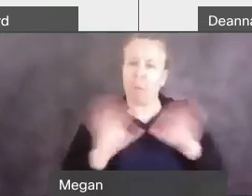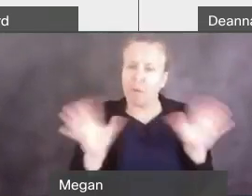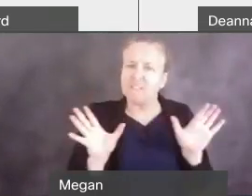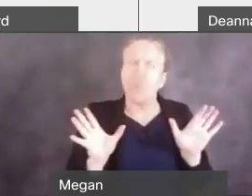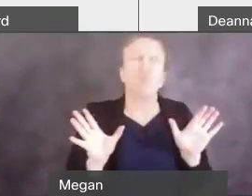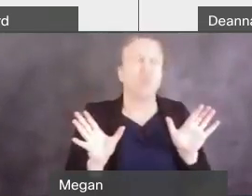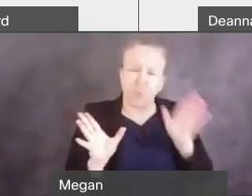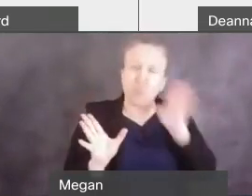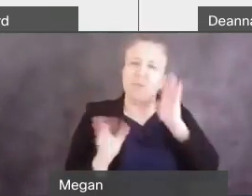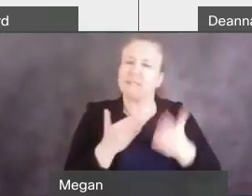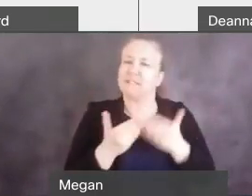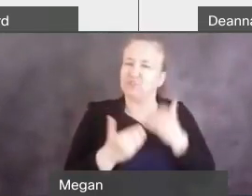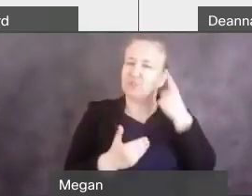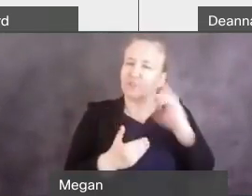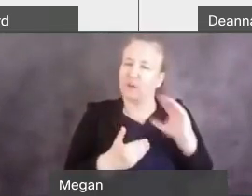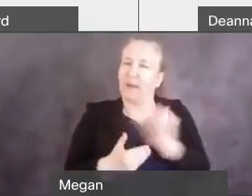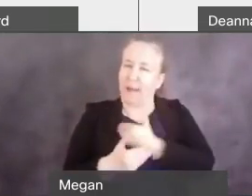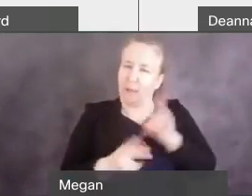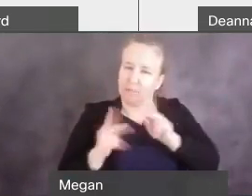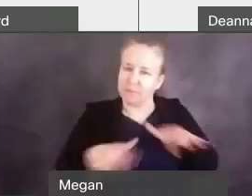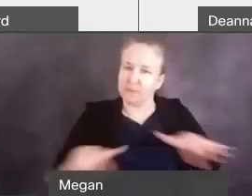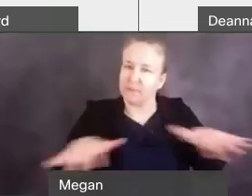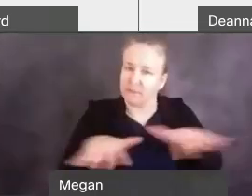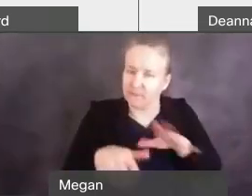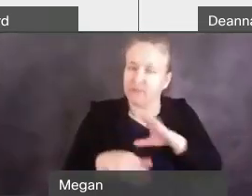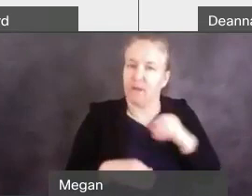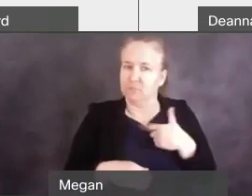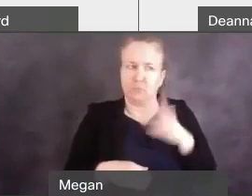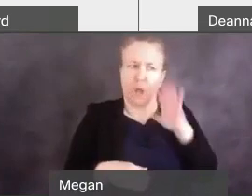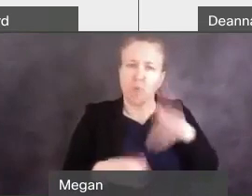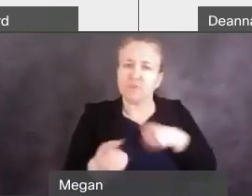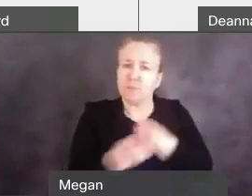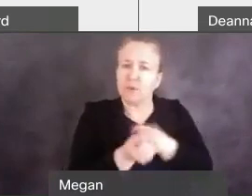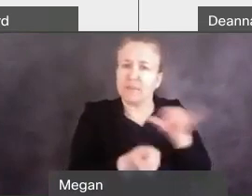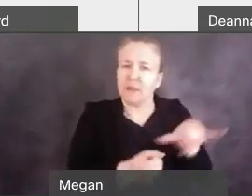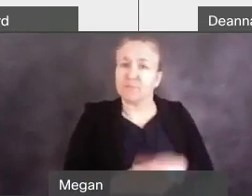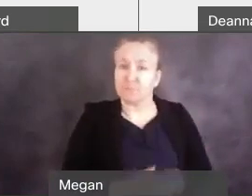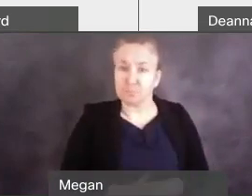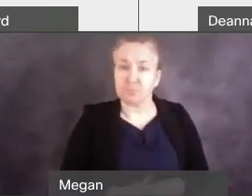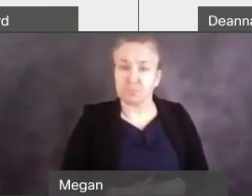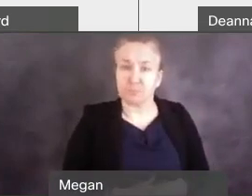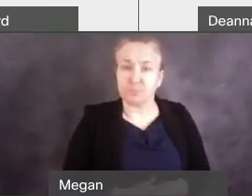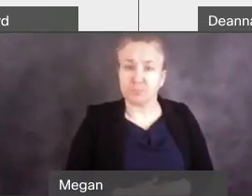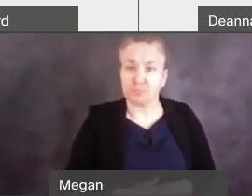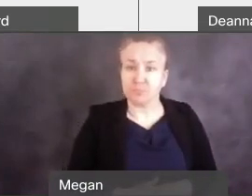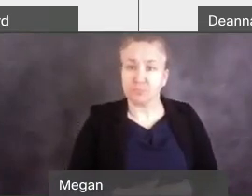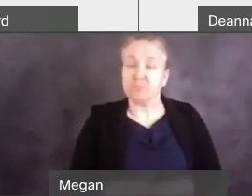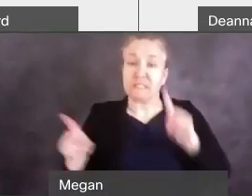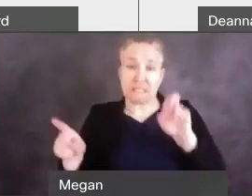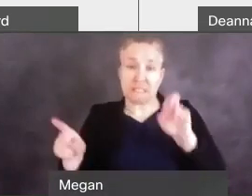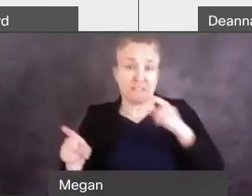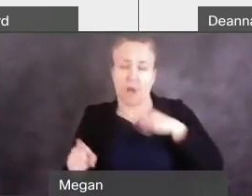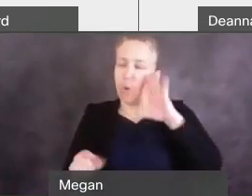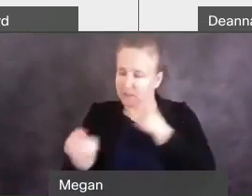easier for our constituents and I would certainly support that. [Commissioner Lawrence] I would absolutely support that.